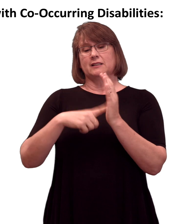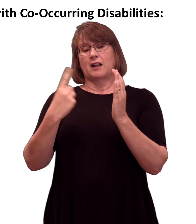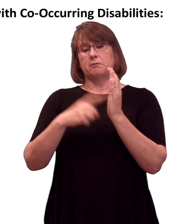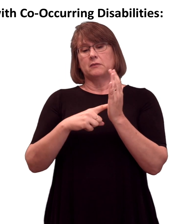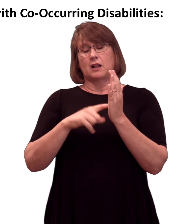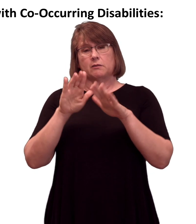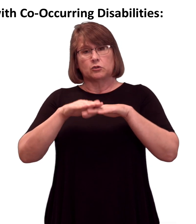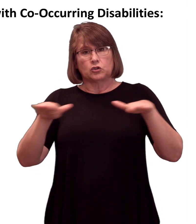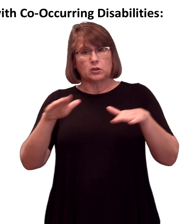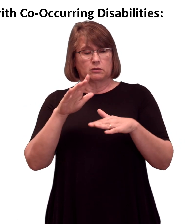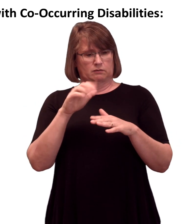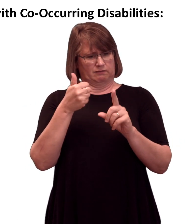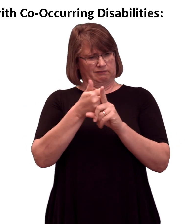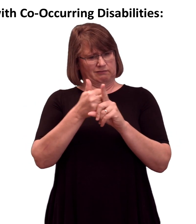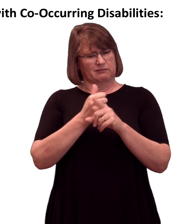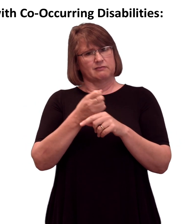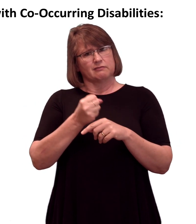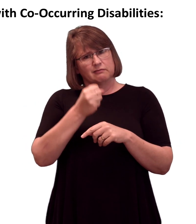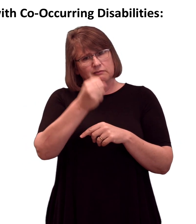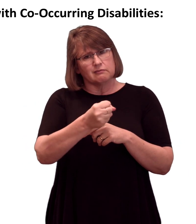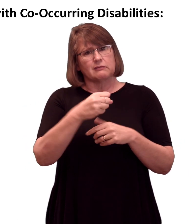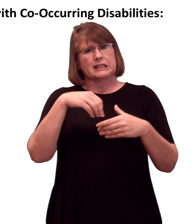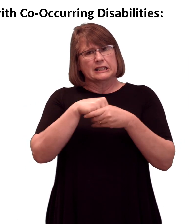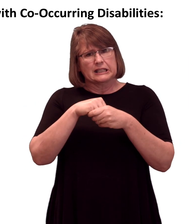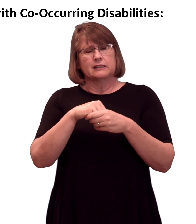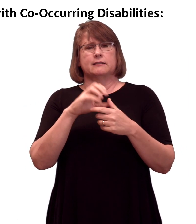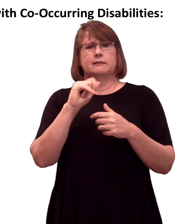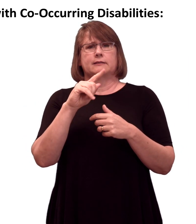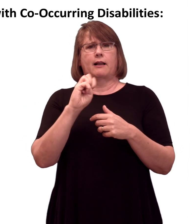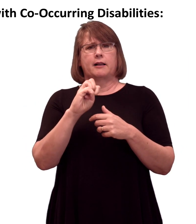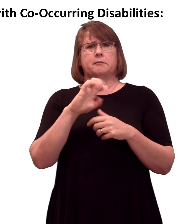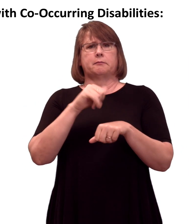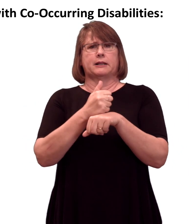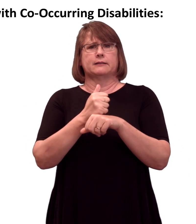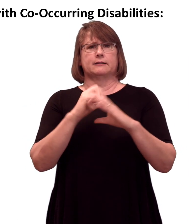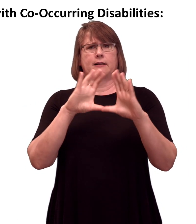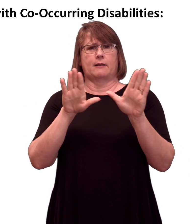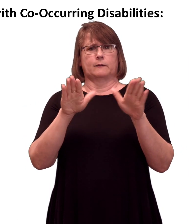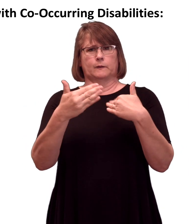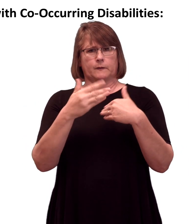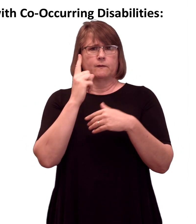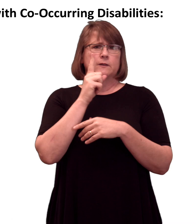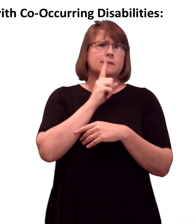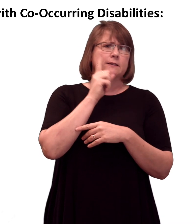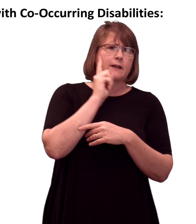Sometimes students are already enrolled in site-based classrooms